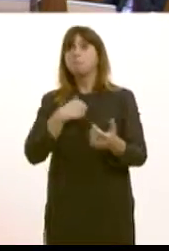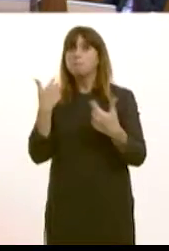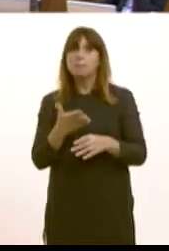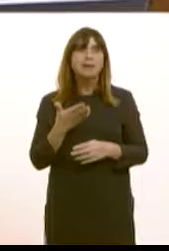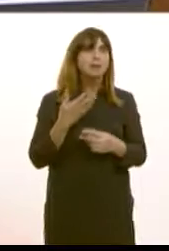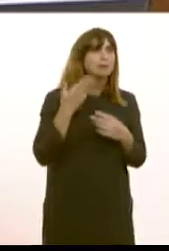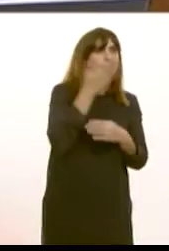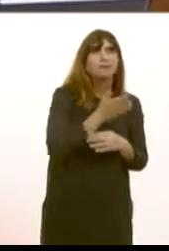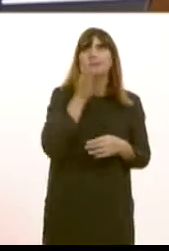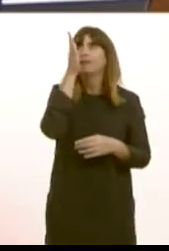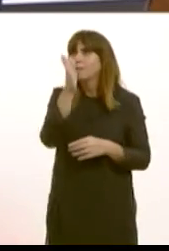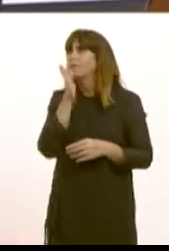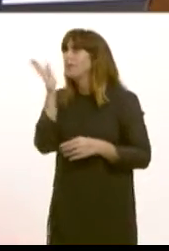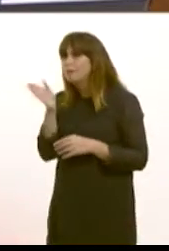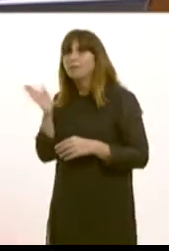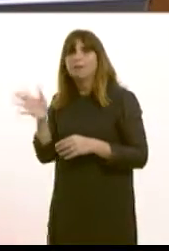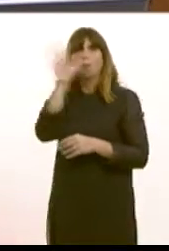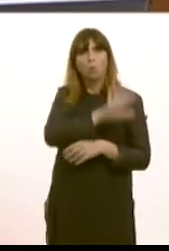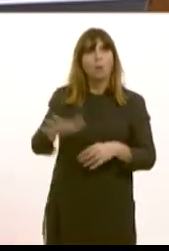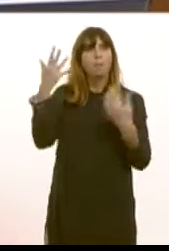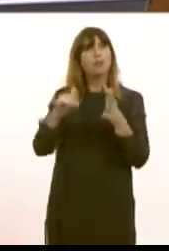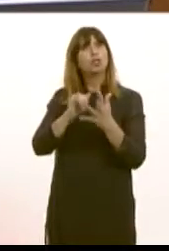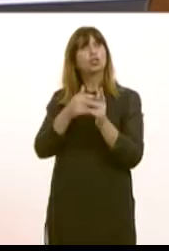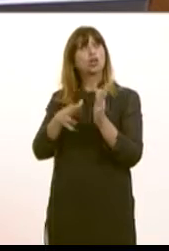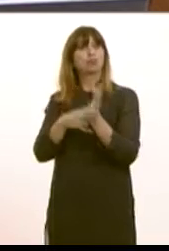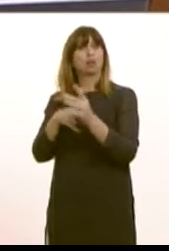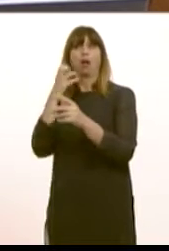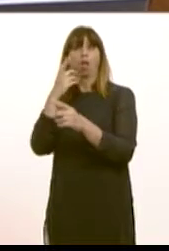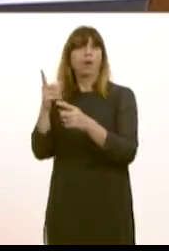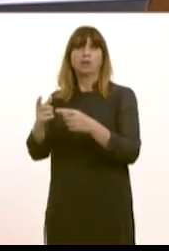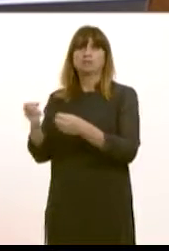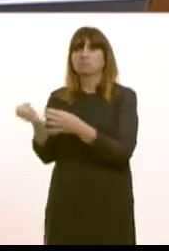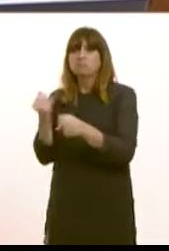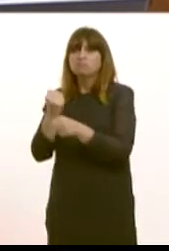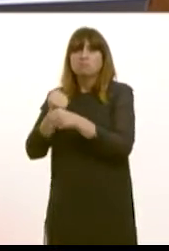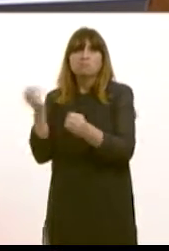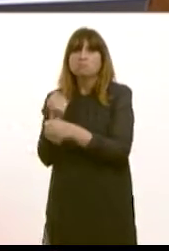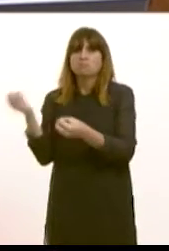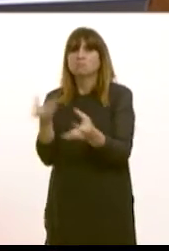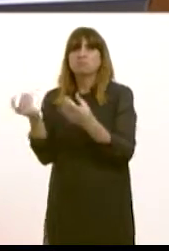Shotton always was a profitable site, but as it was said to me in Shotton, it would